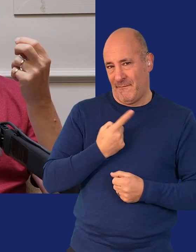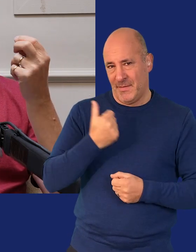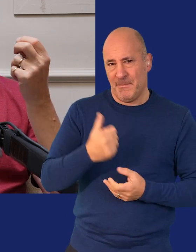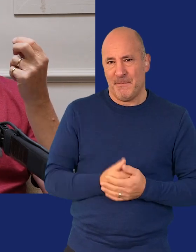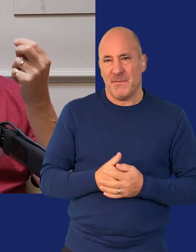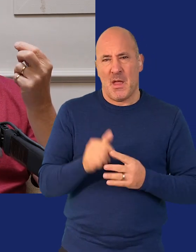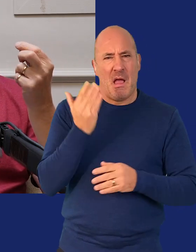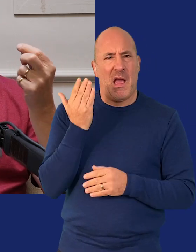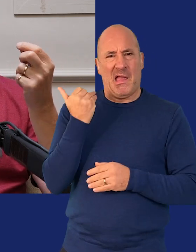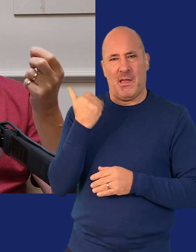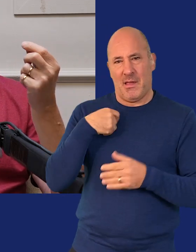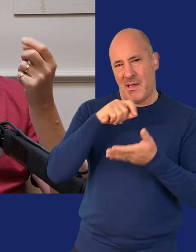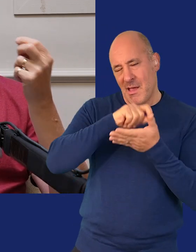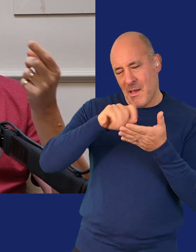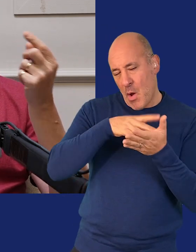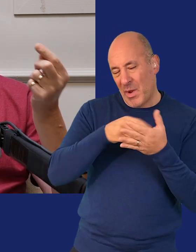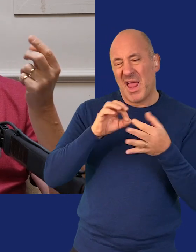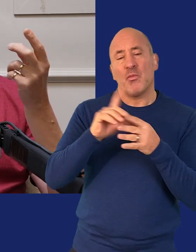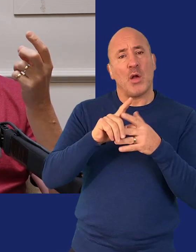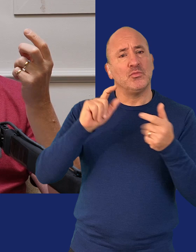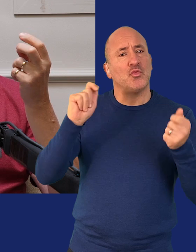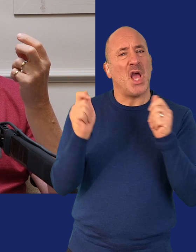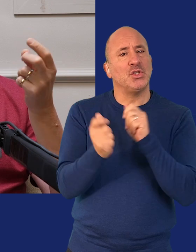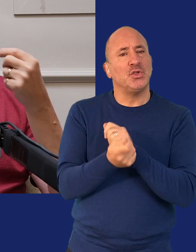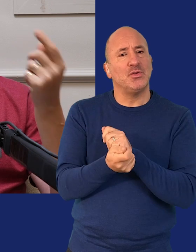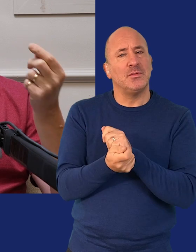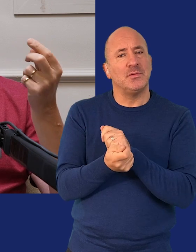And I wrote something recently, which was all about change.